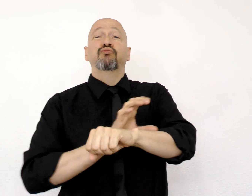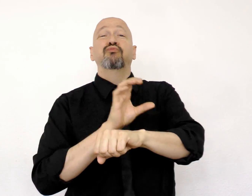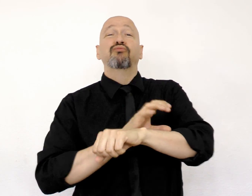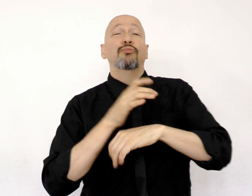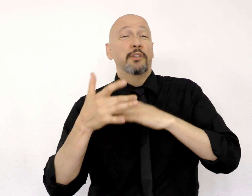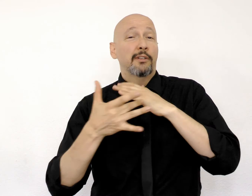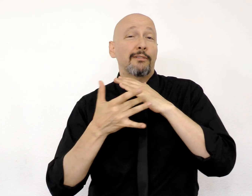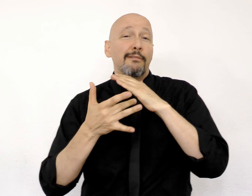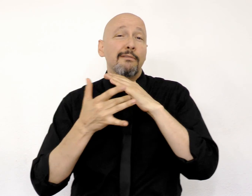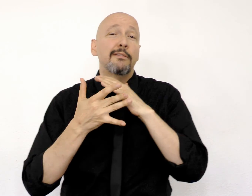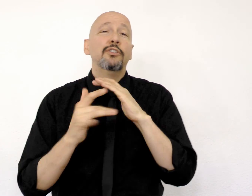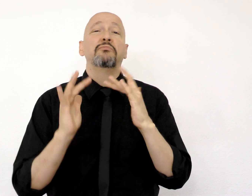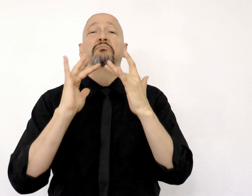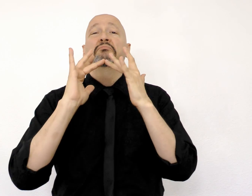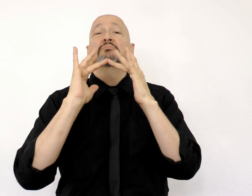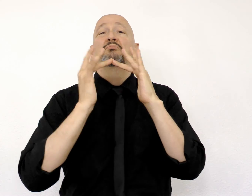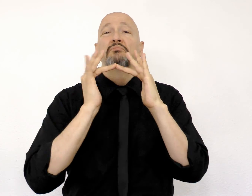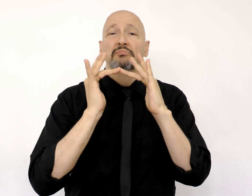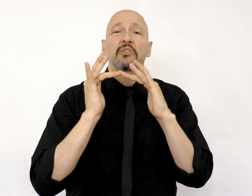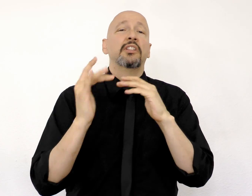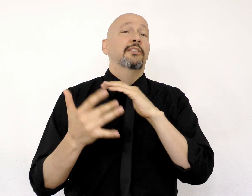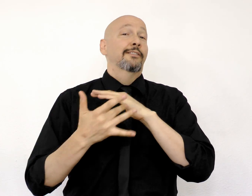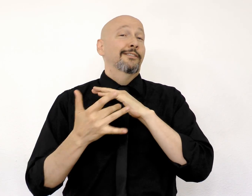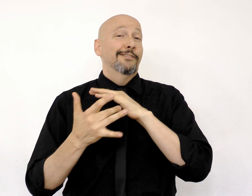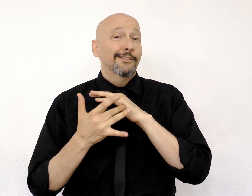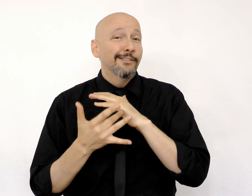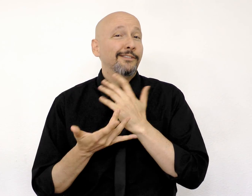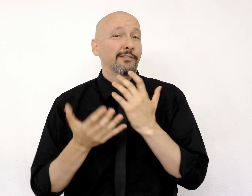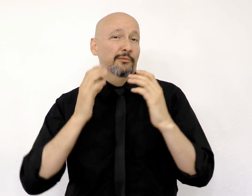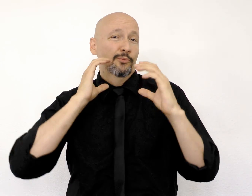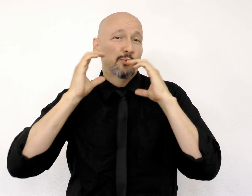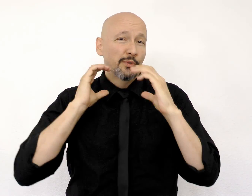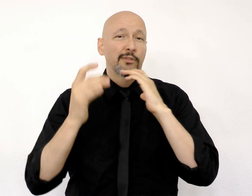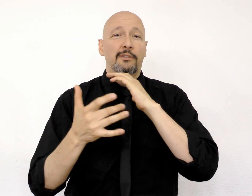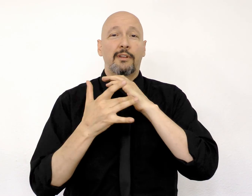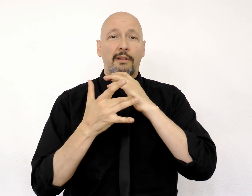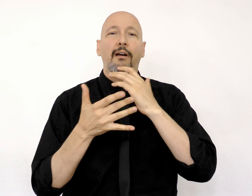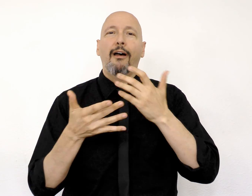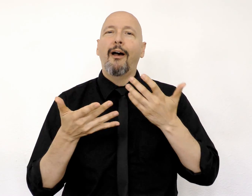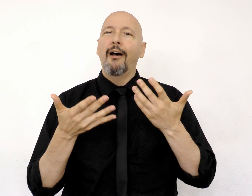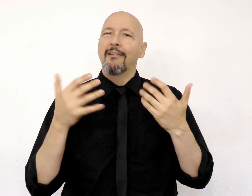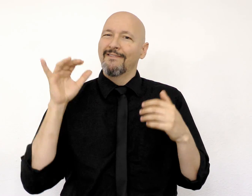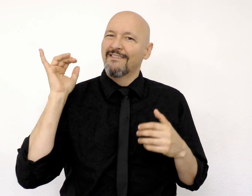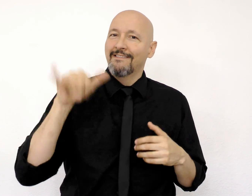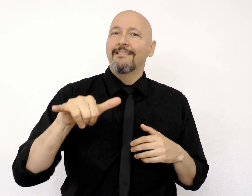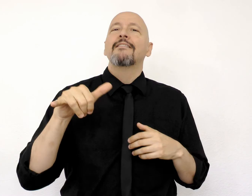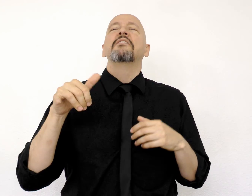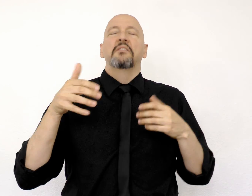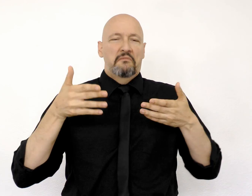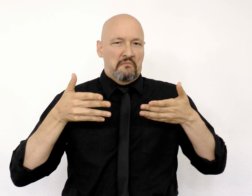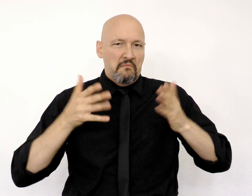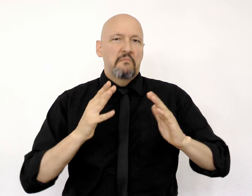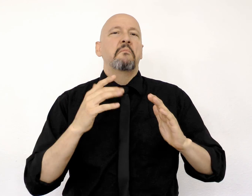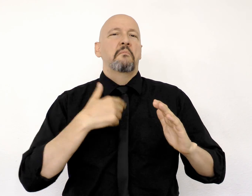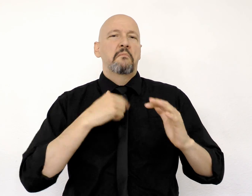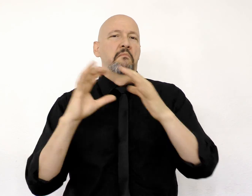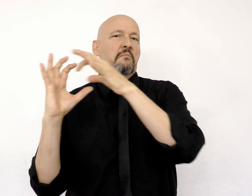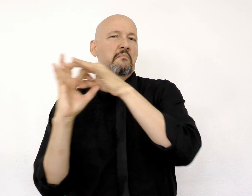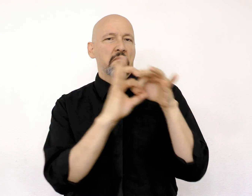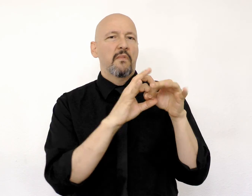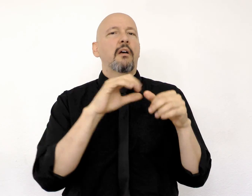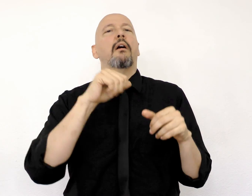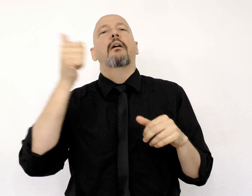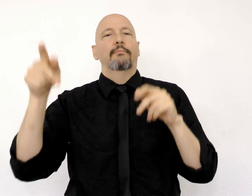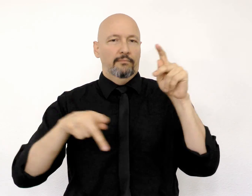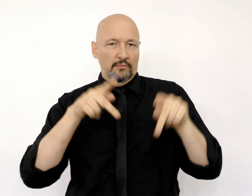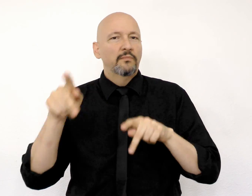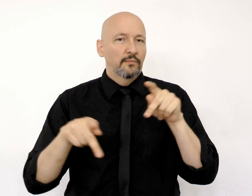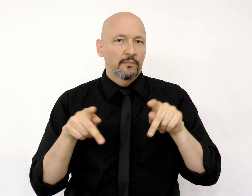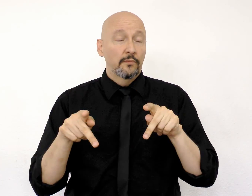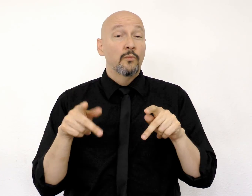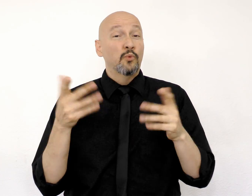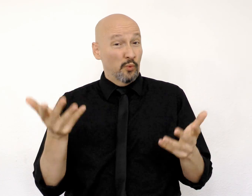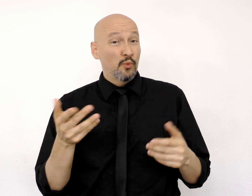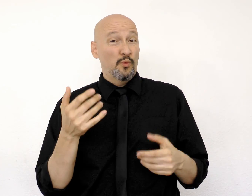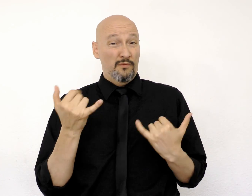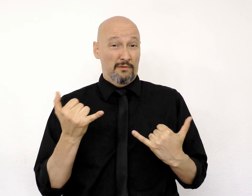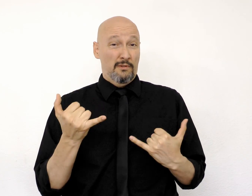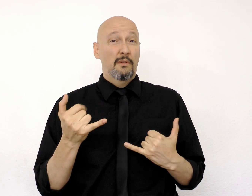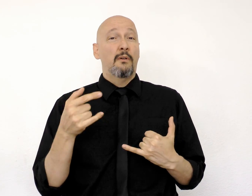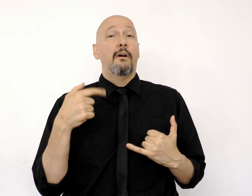Computing, internet, and communication technologies are what will allow us to connect other people!